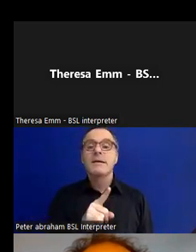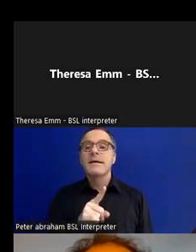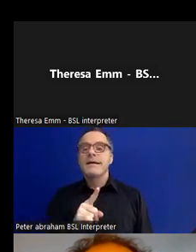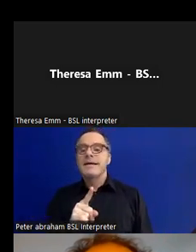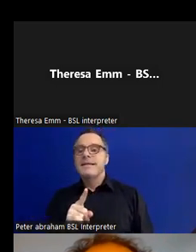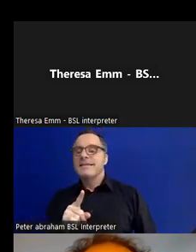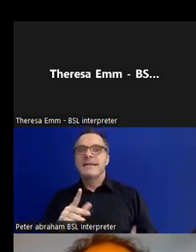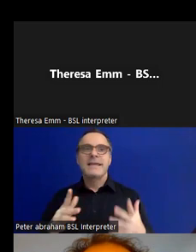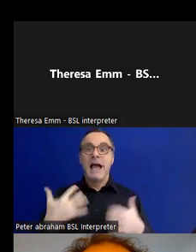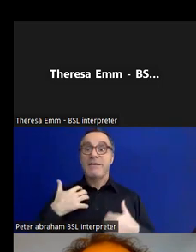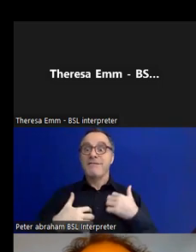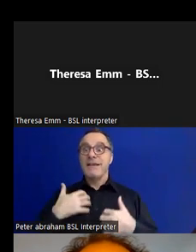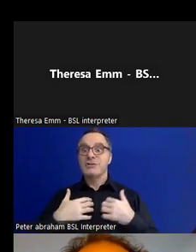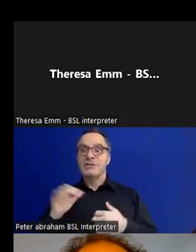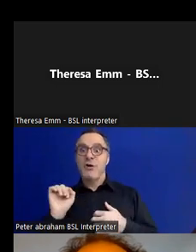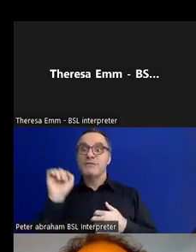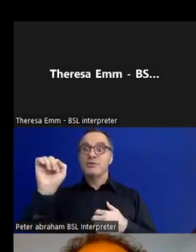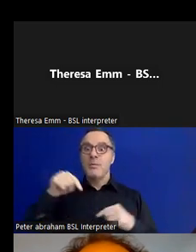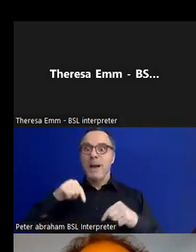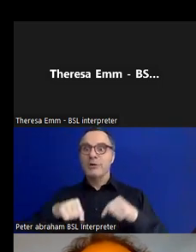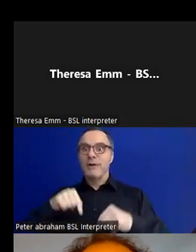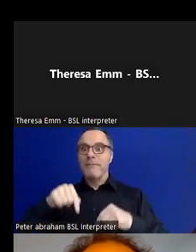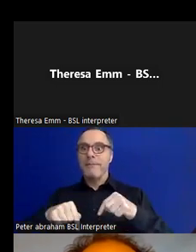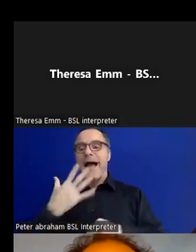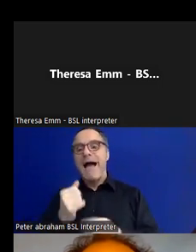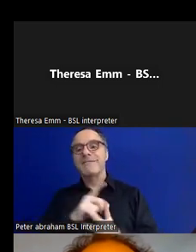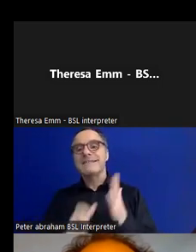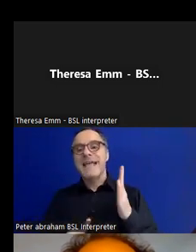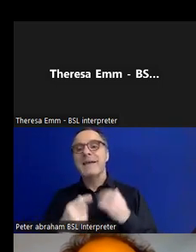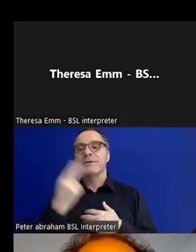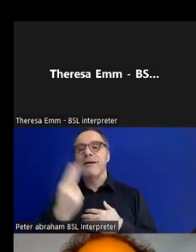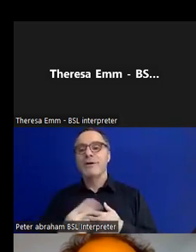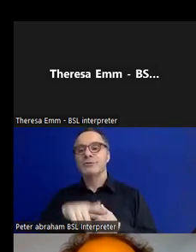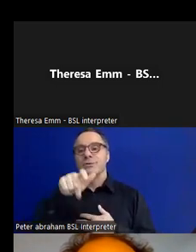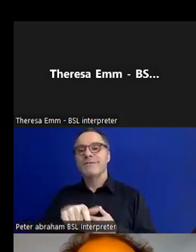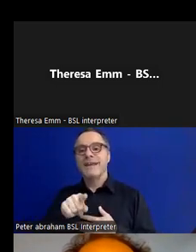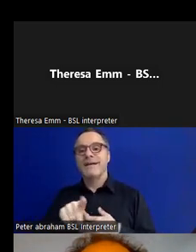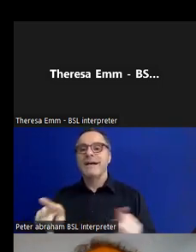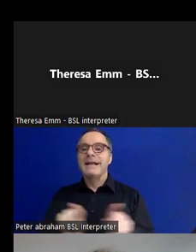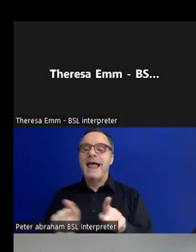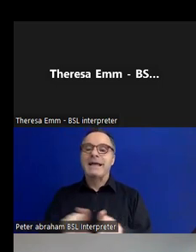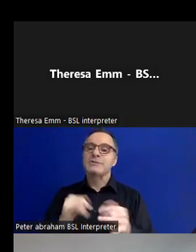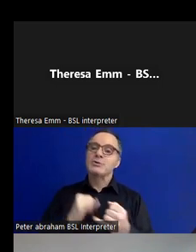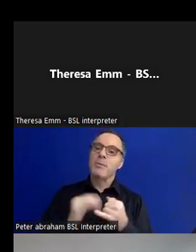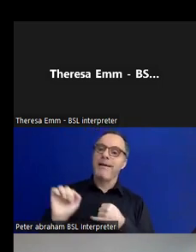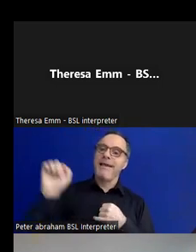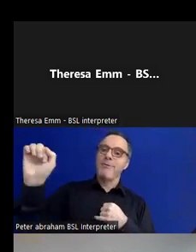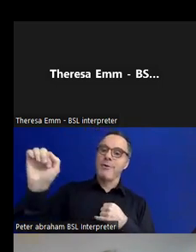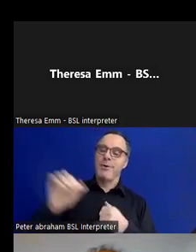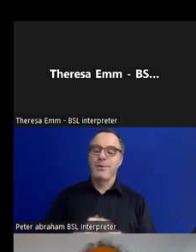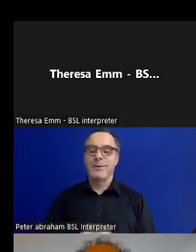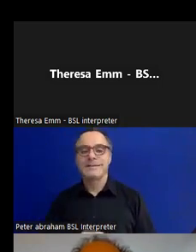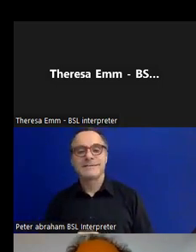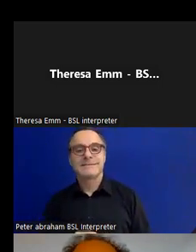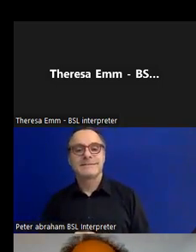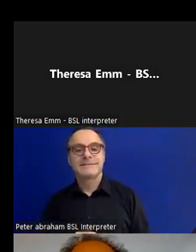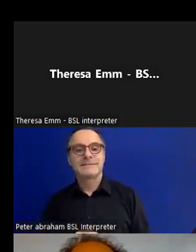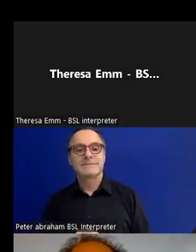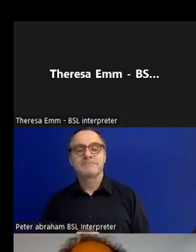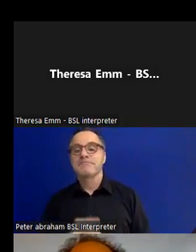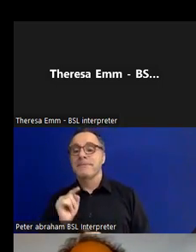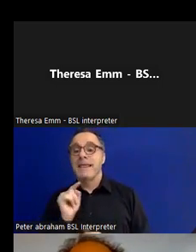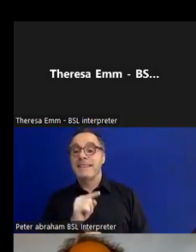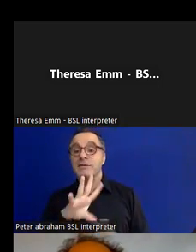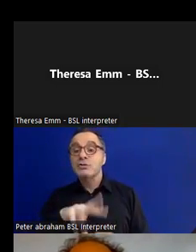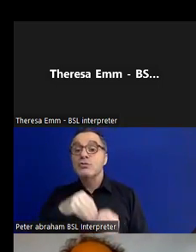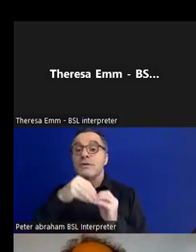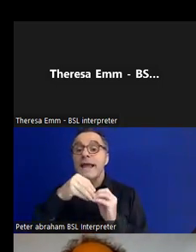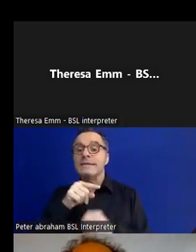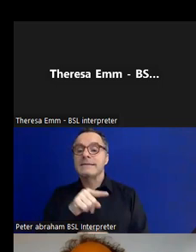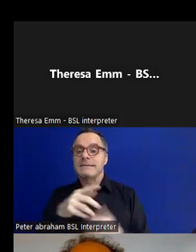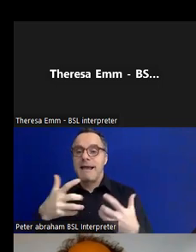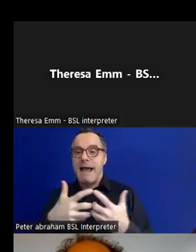a disabled cartoon, superhero figure on it. This was created through conversations with